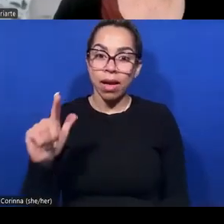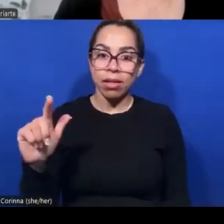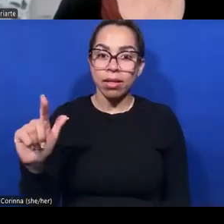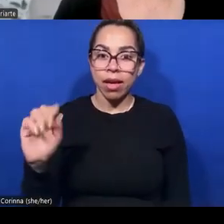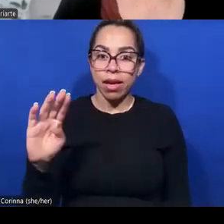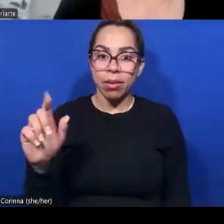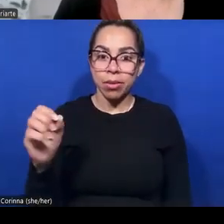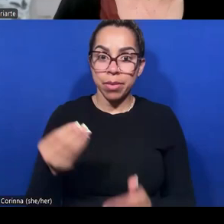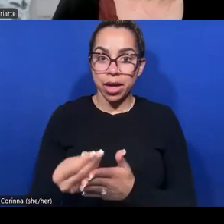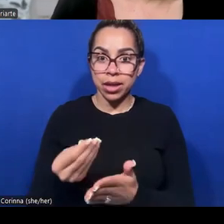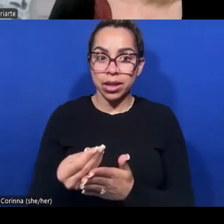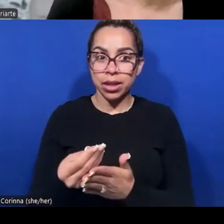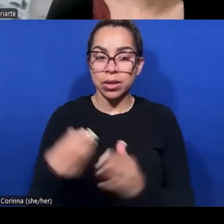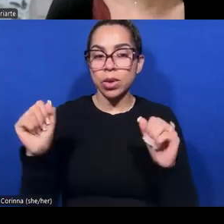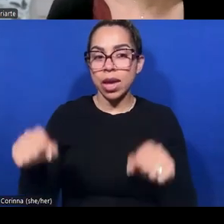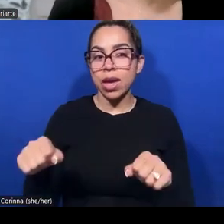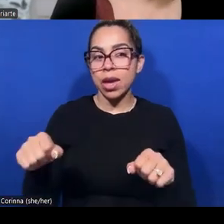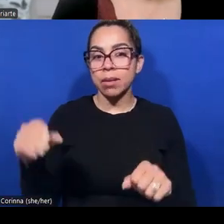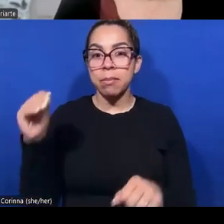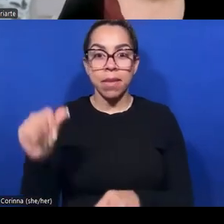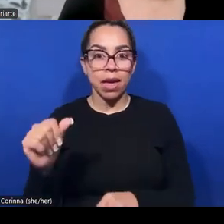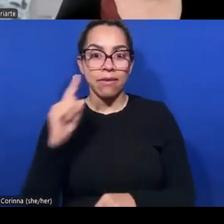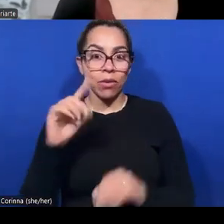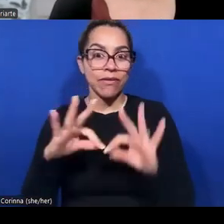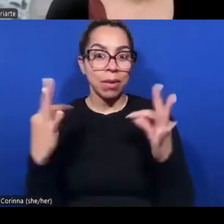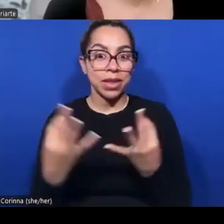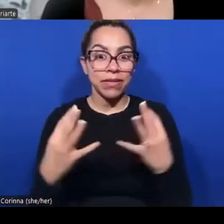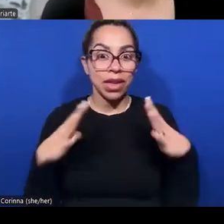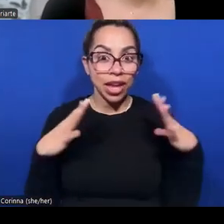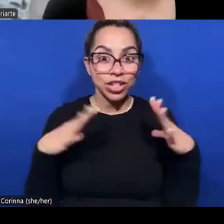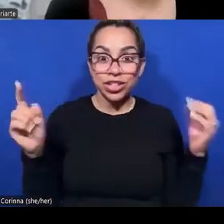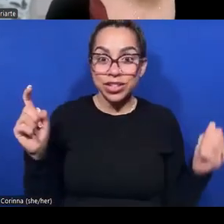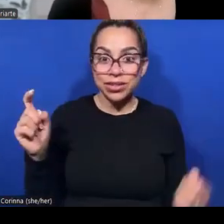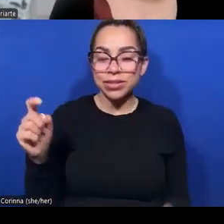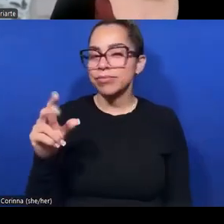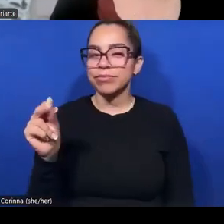we can pay for a family vacation? No. Can't pay for a family vacation.